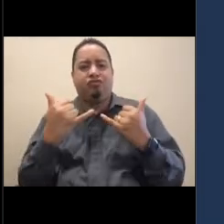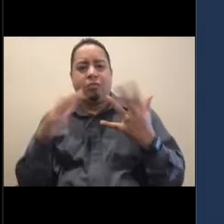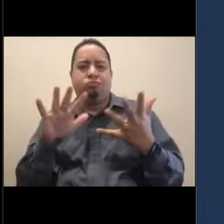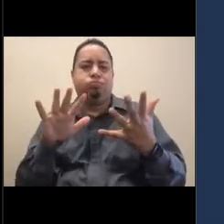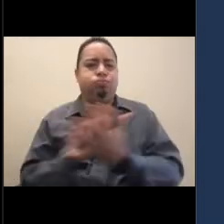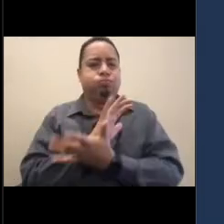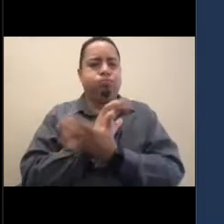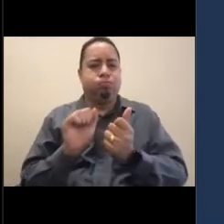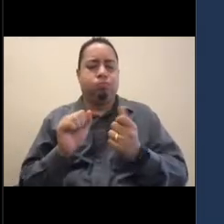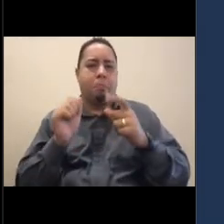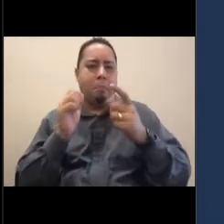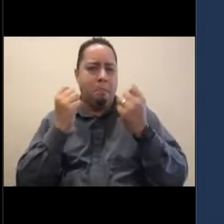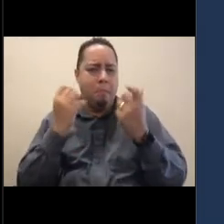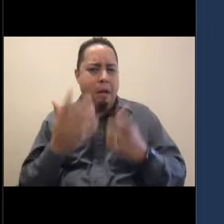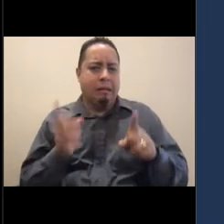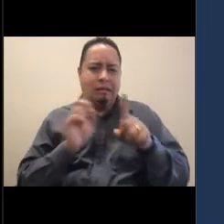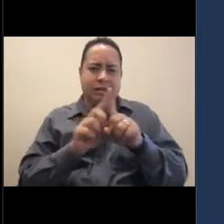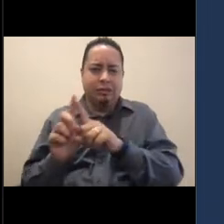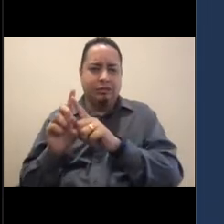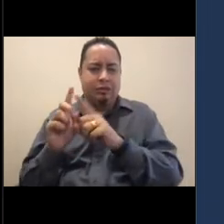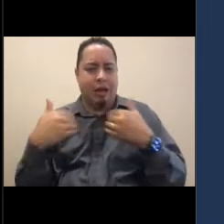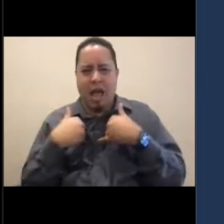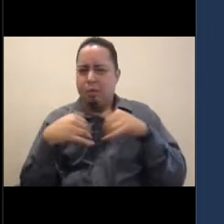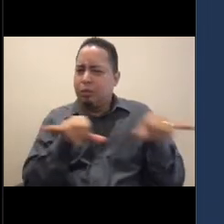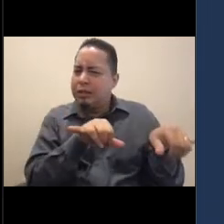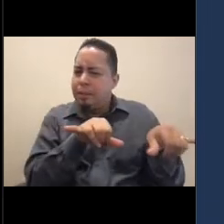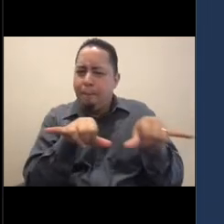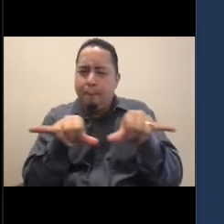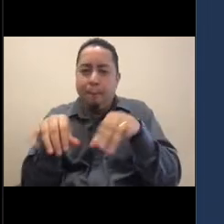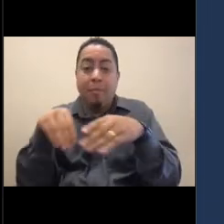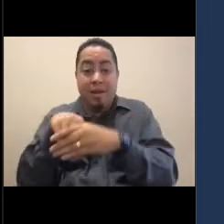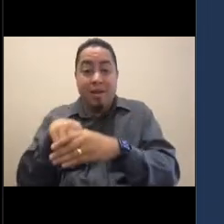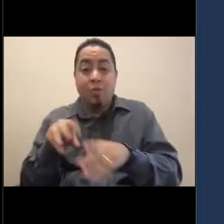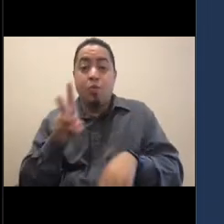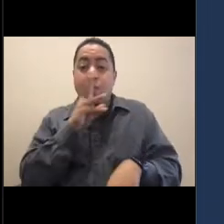both aquatic and terrestrial, meaning on land. And a lot of this has to do with climate change.